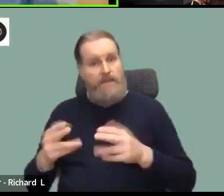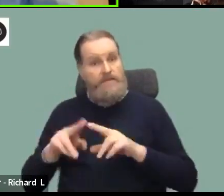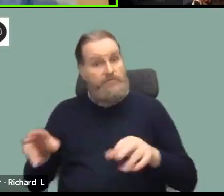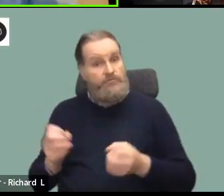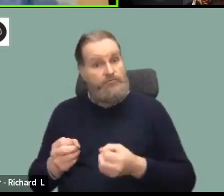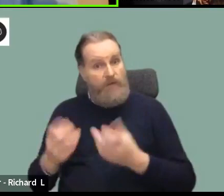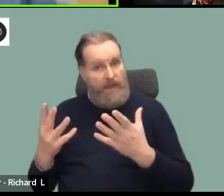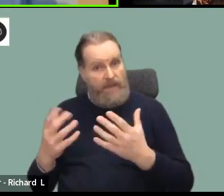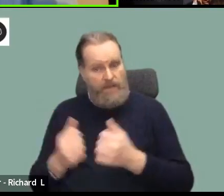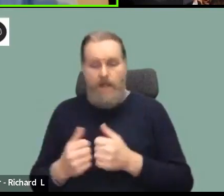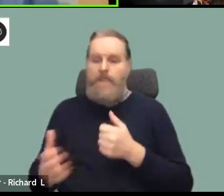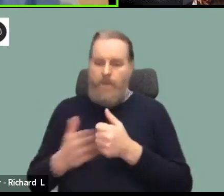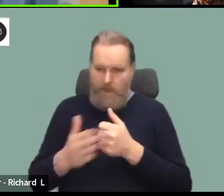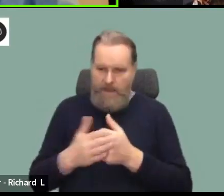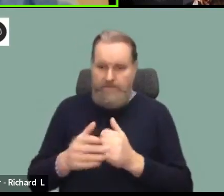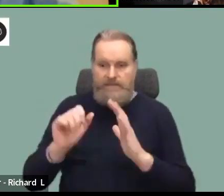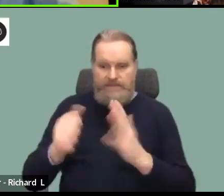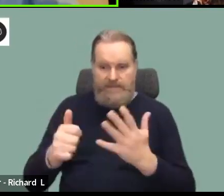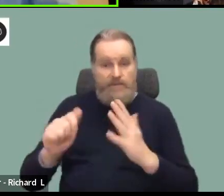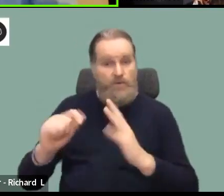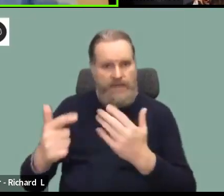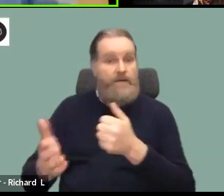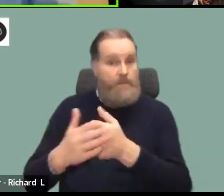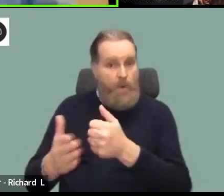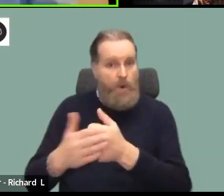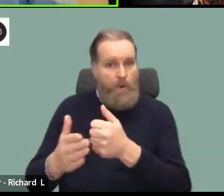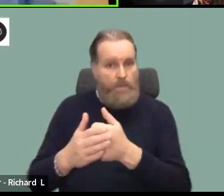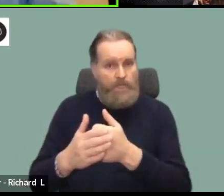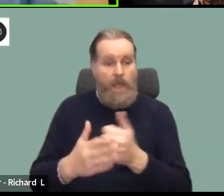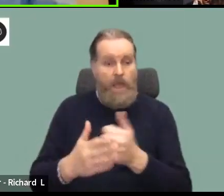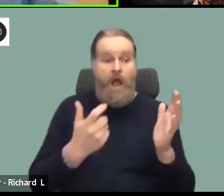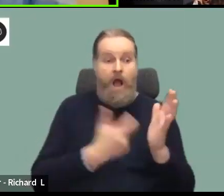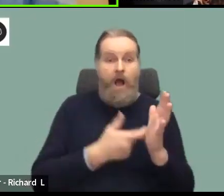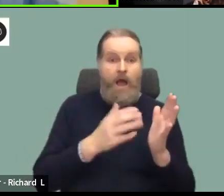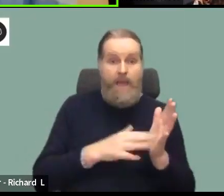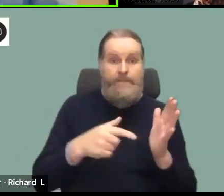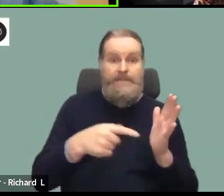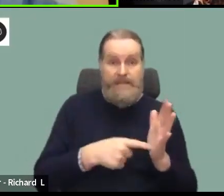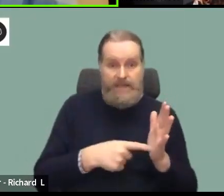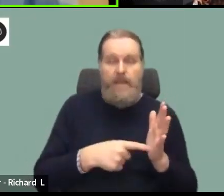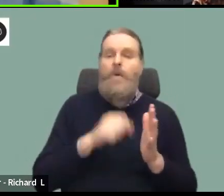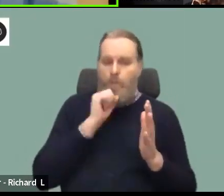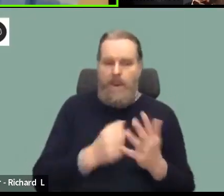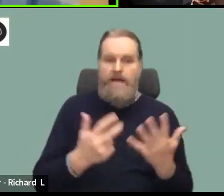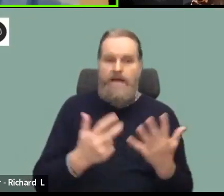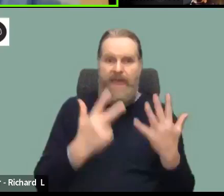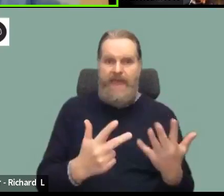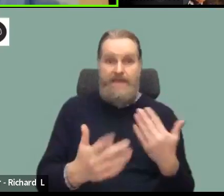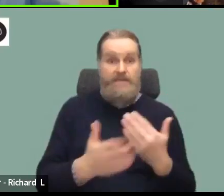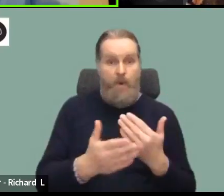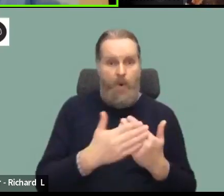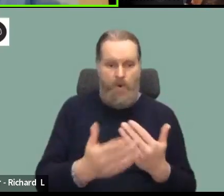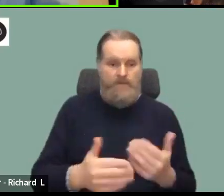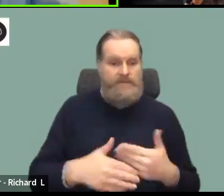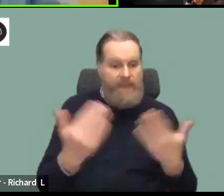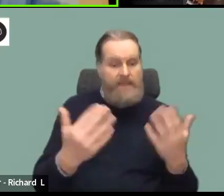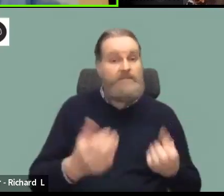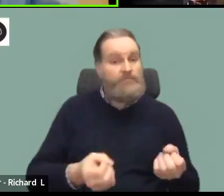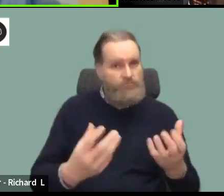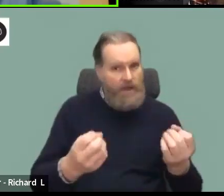They've just announced a further six or seven they are empty about. eight eight or nine days of strikes that eight or nine days of strikes that just announced a further eight members told us in the body